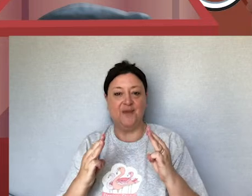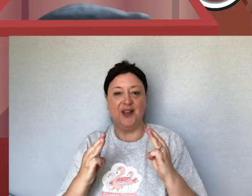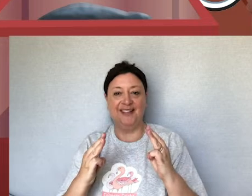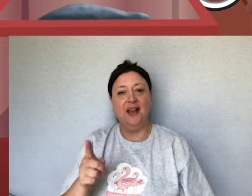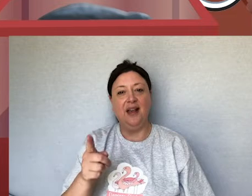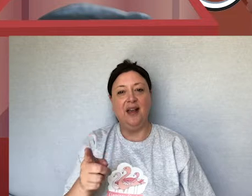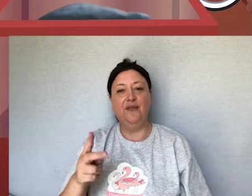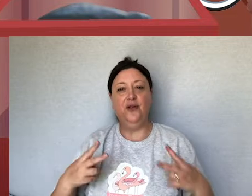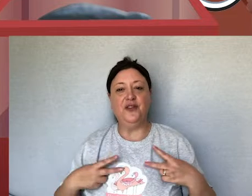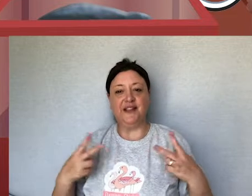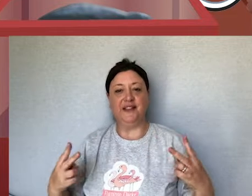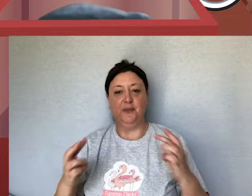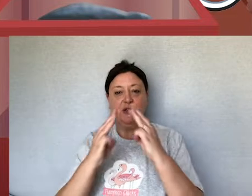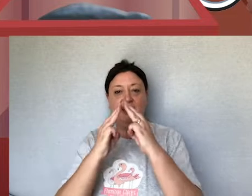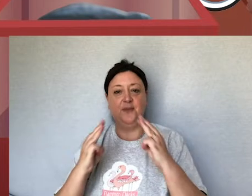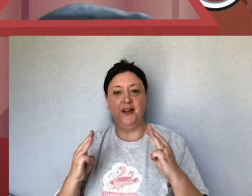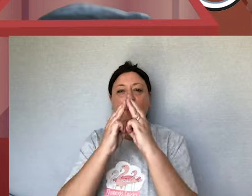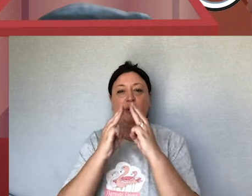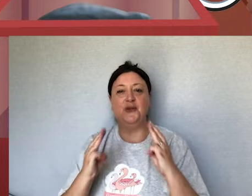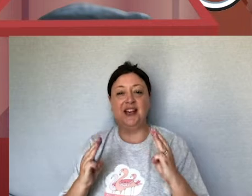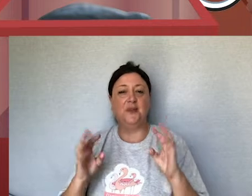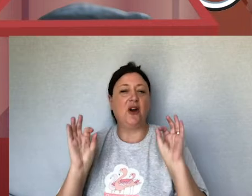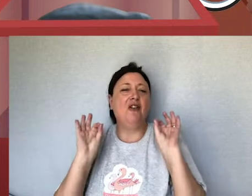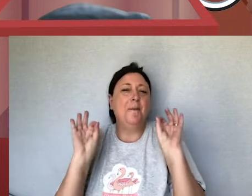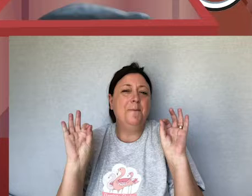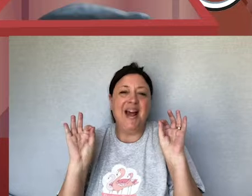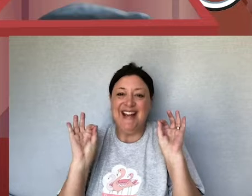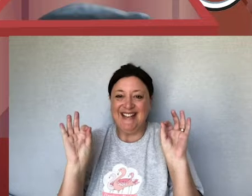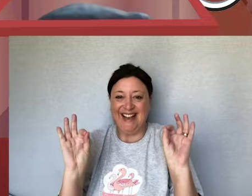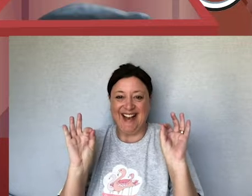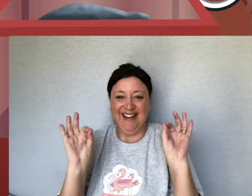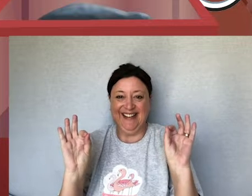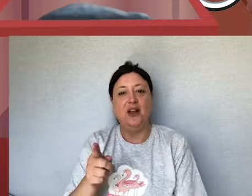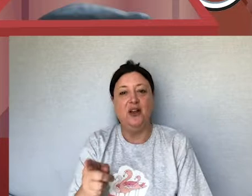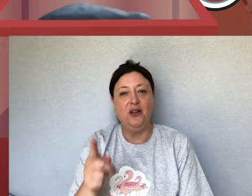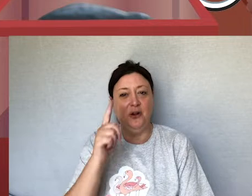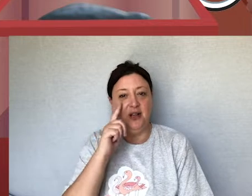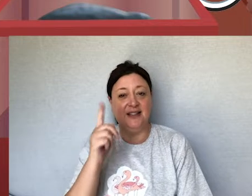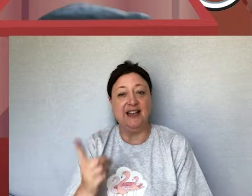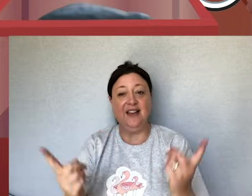Have you ever been to a museum? Museums are amazing places where you can